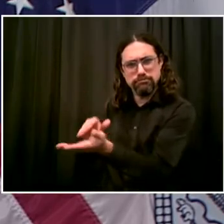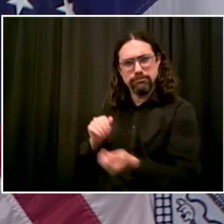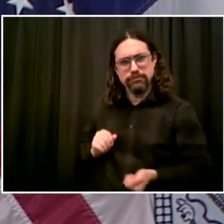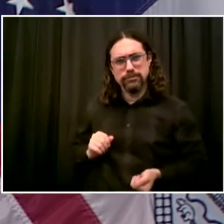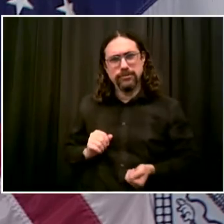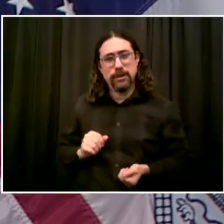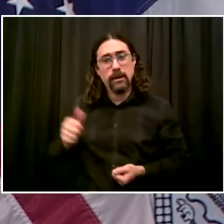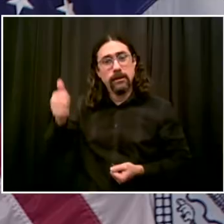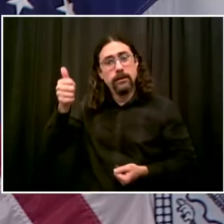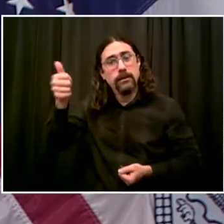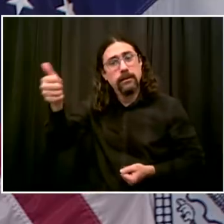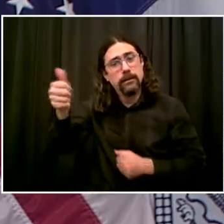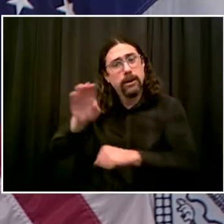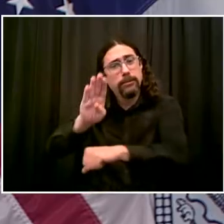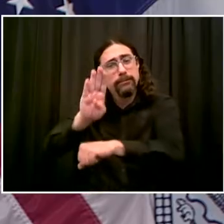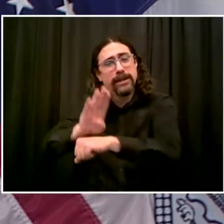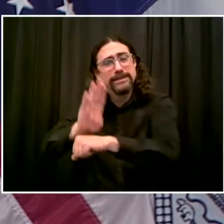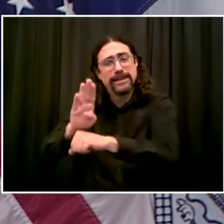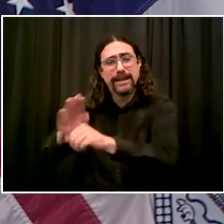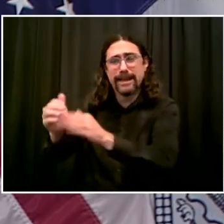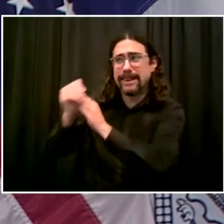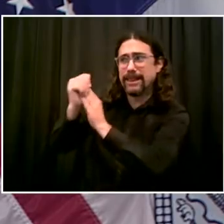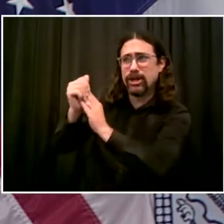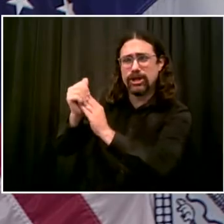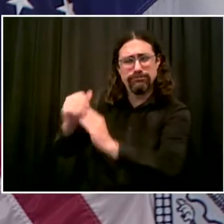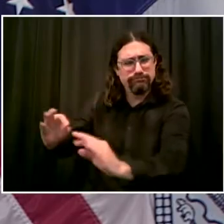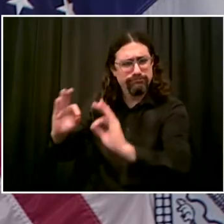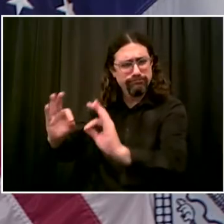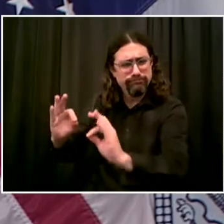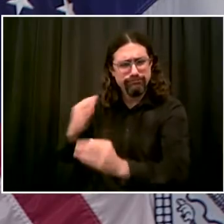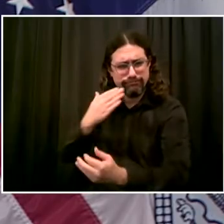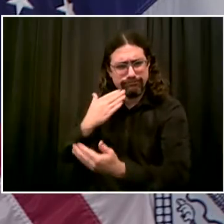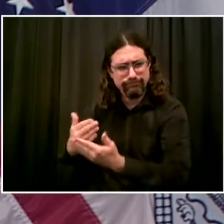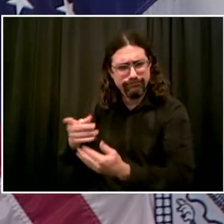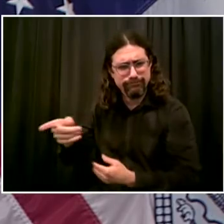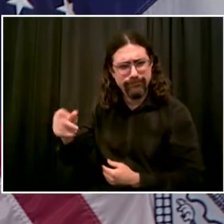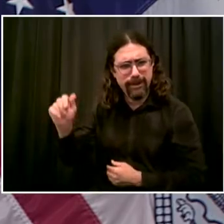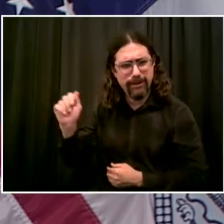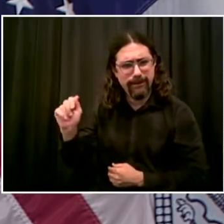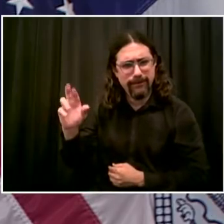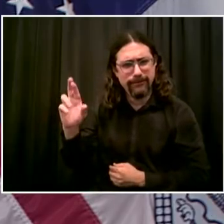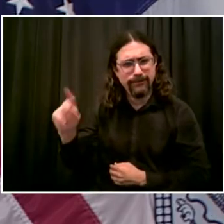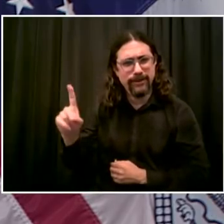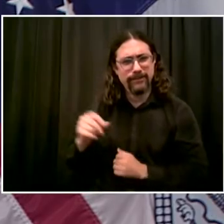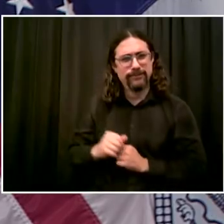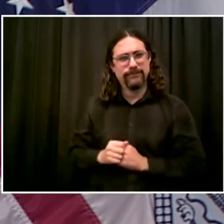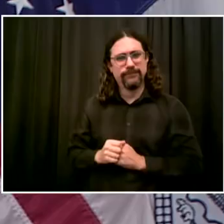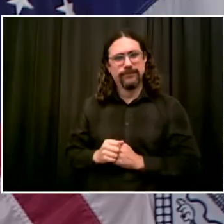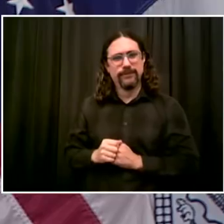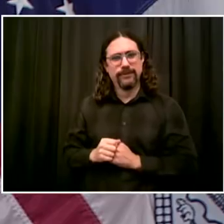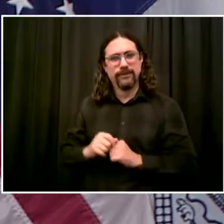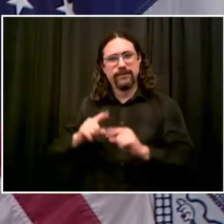SBUINESS LEADER AS WELL. BUT, I WANT TO DIFFERENTIATE AND GIVE FULL